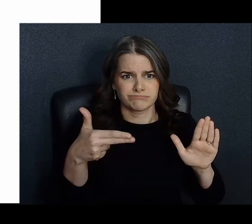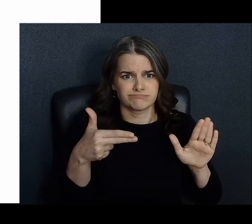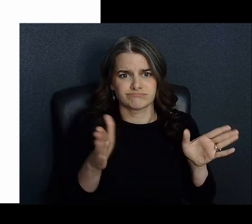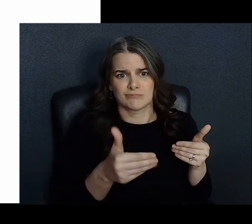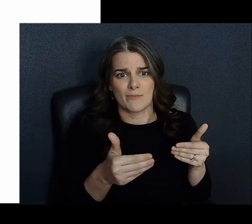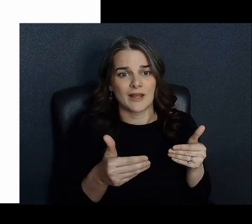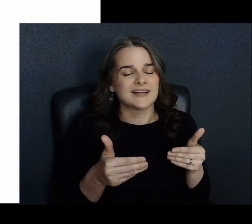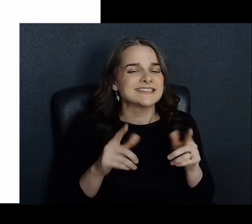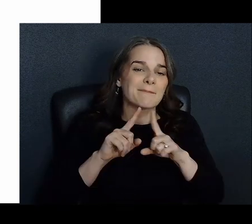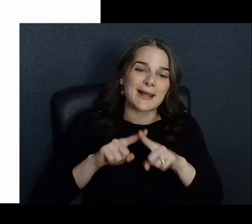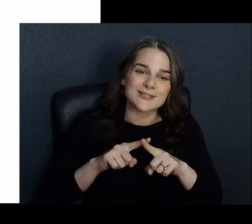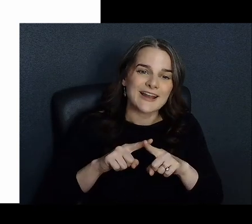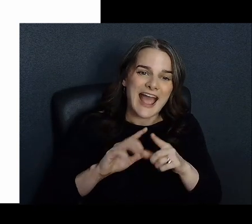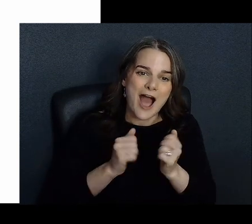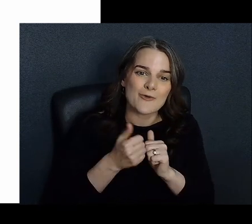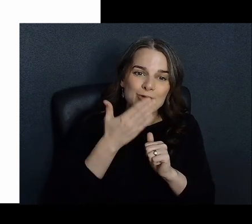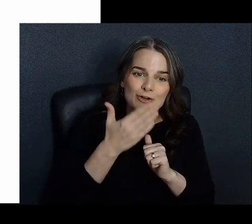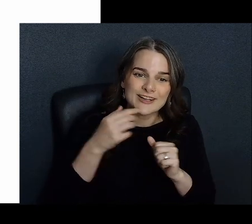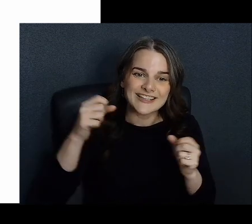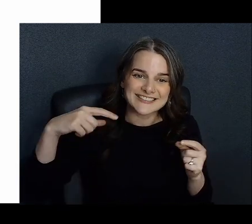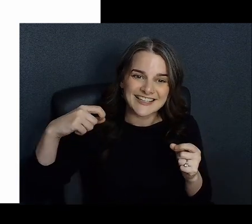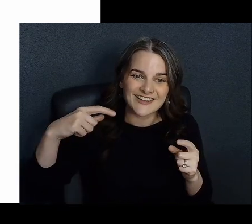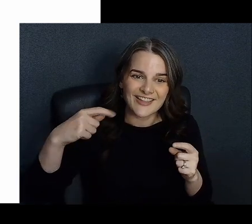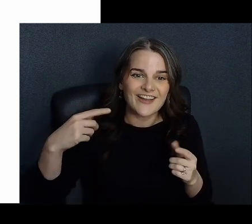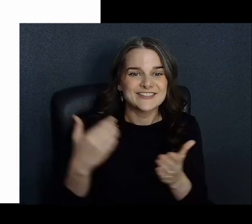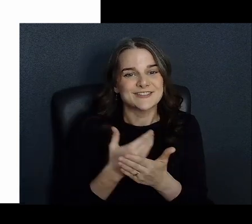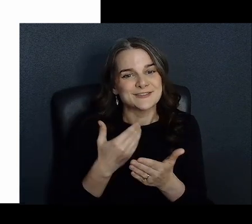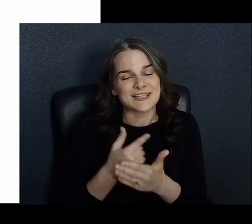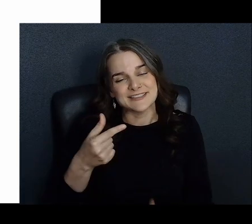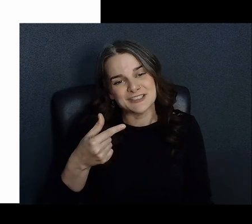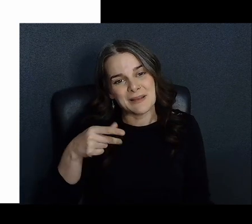using GPS satellites in order for it to work that way.